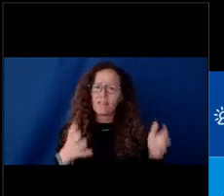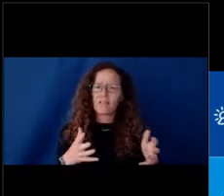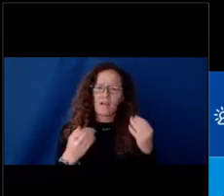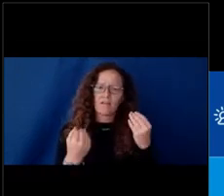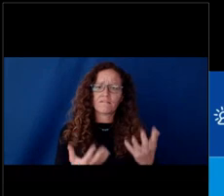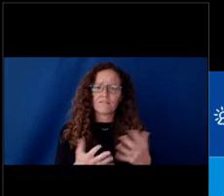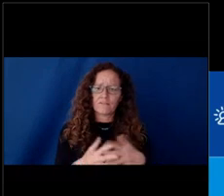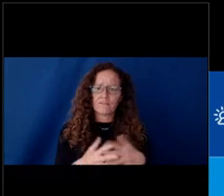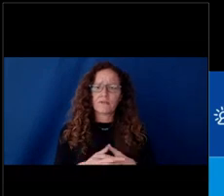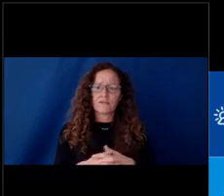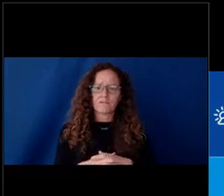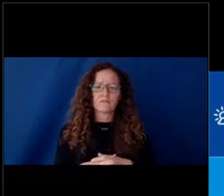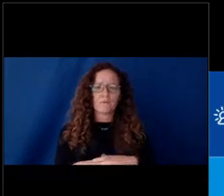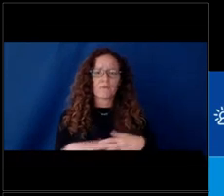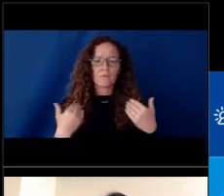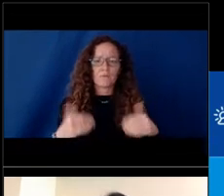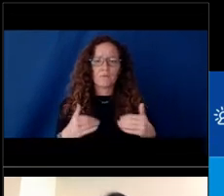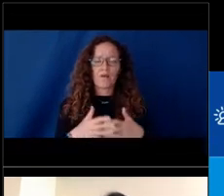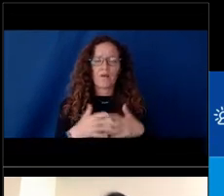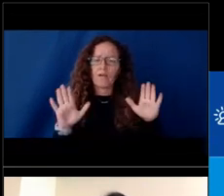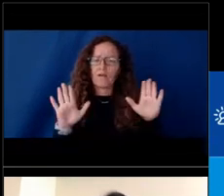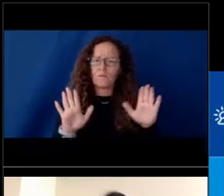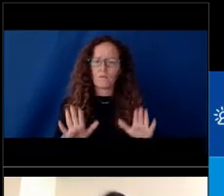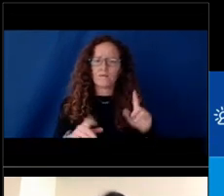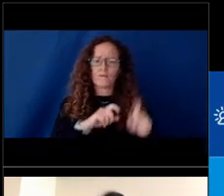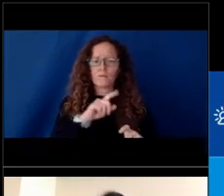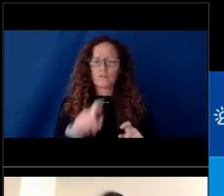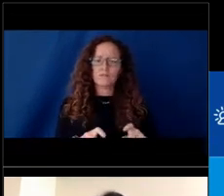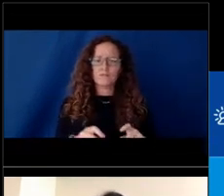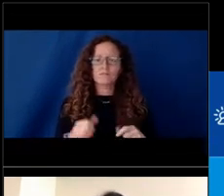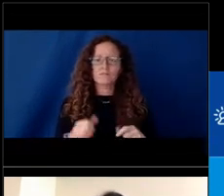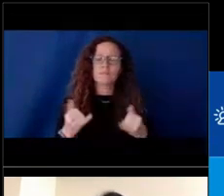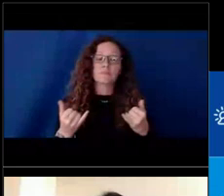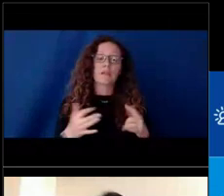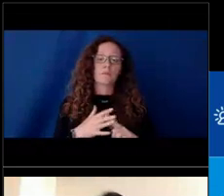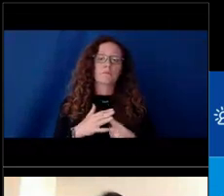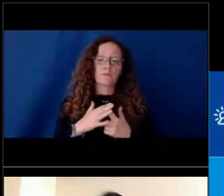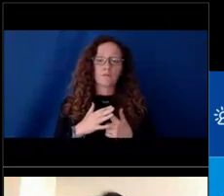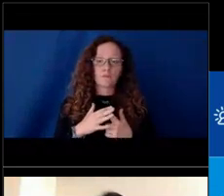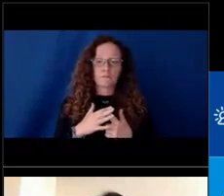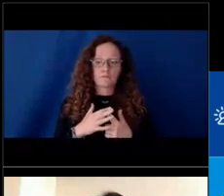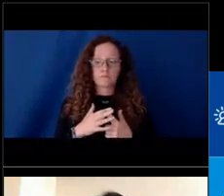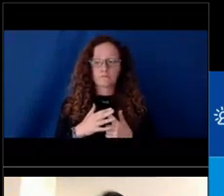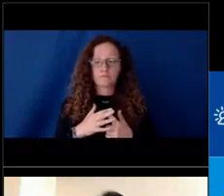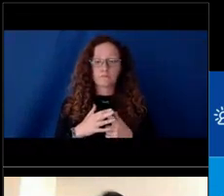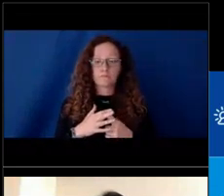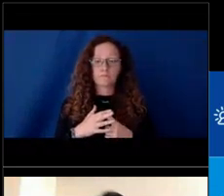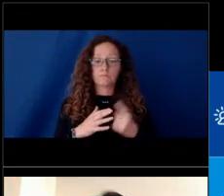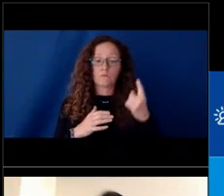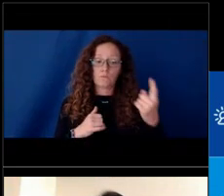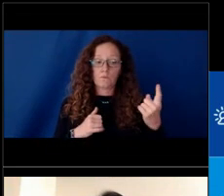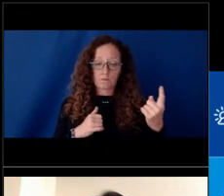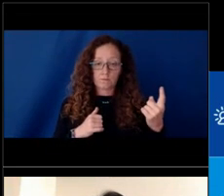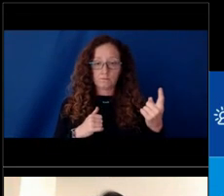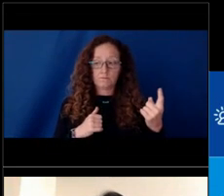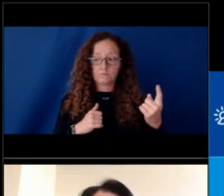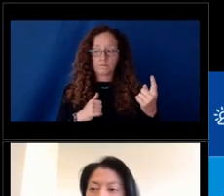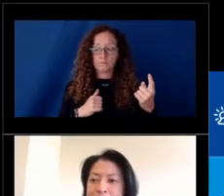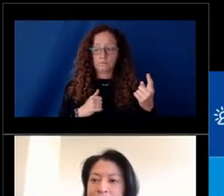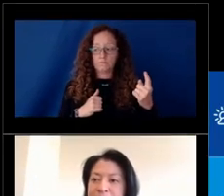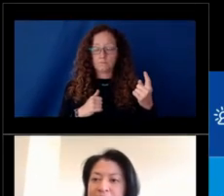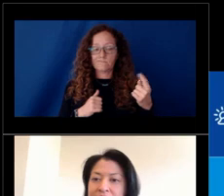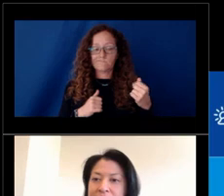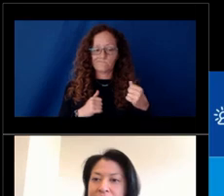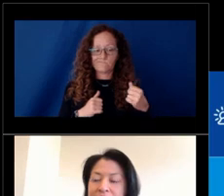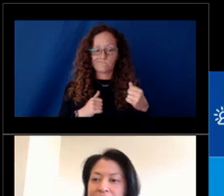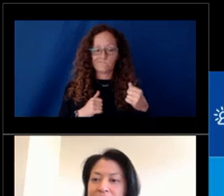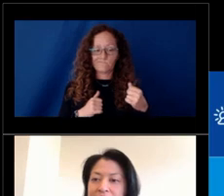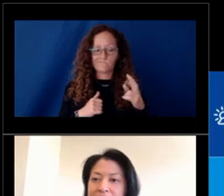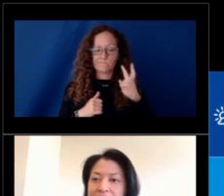We're getting a lot of fantastic questions. I’m going to start off with one here, let's see.